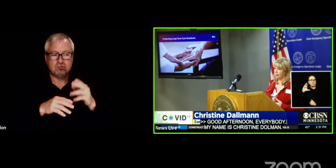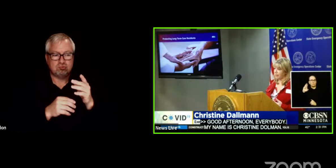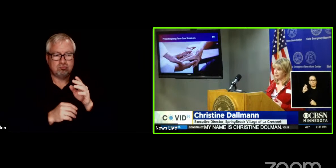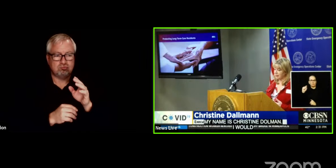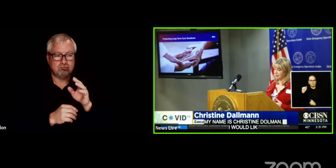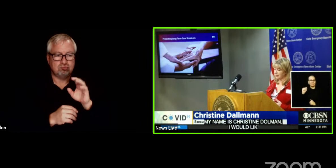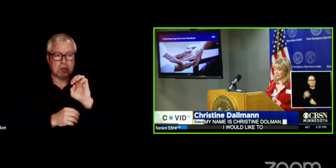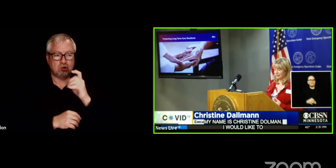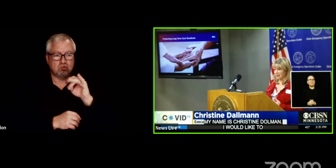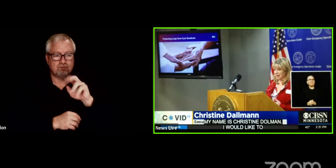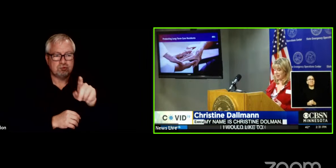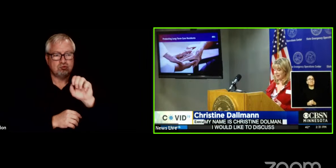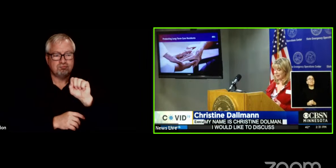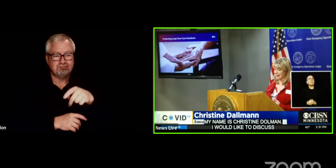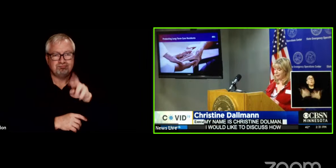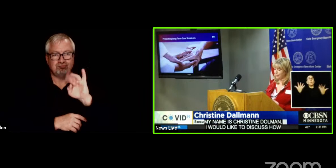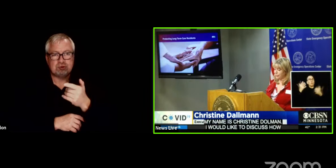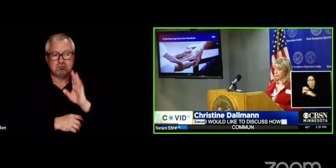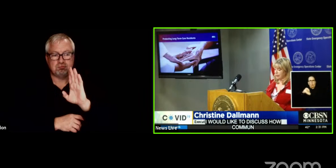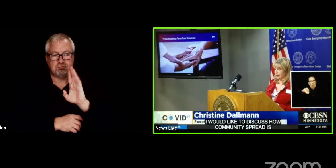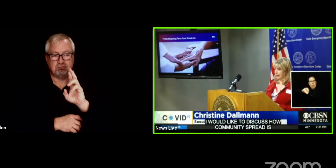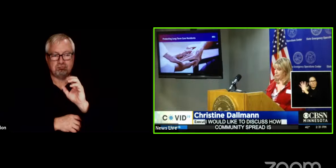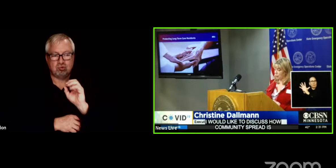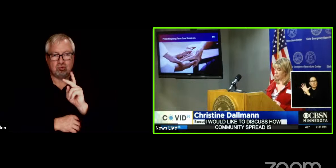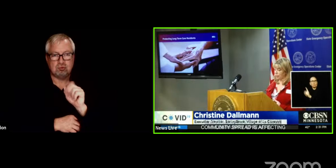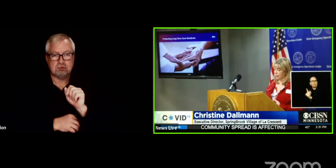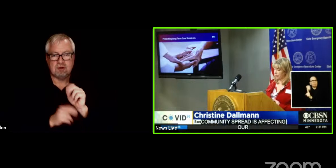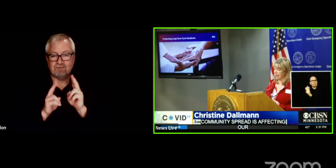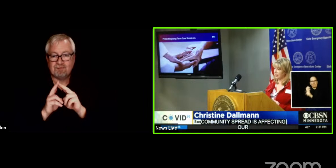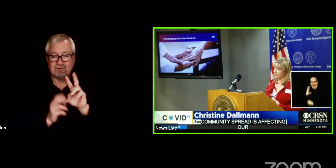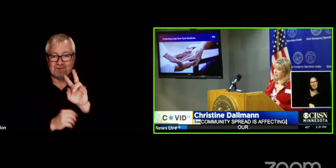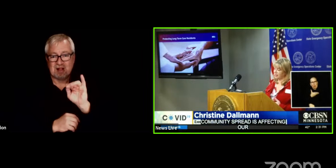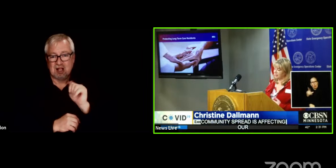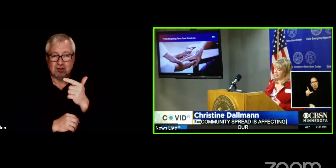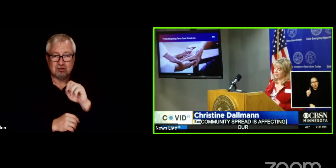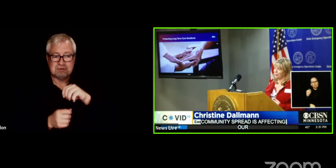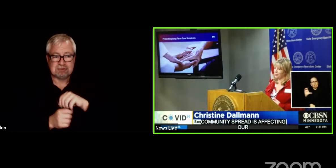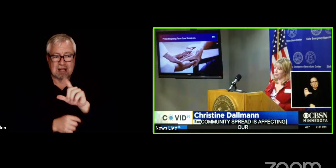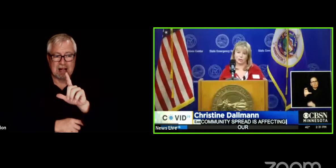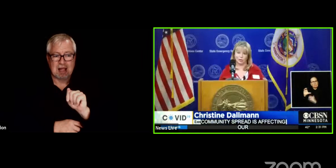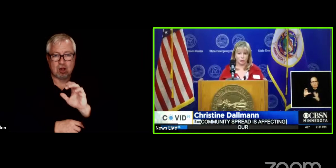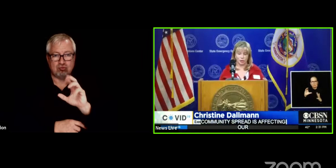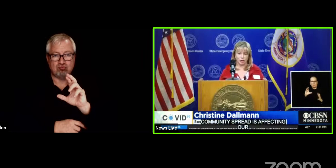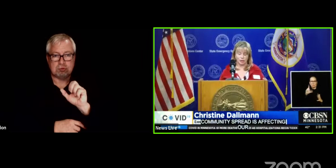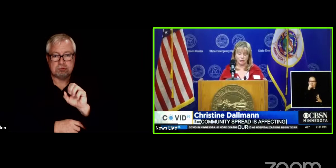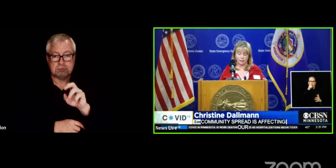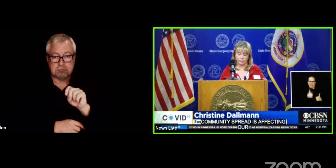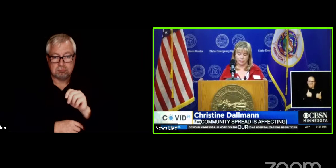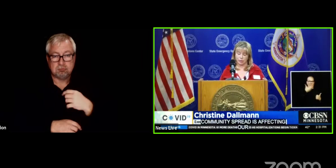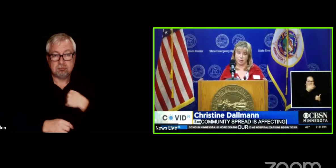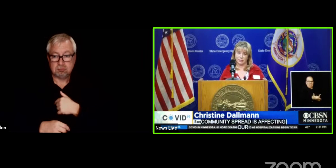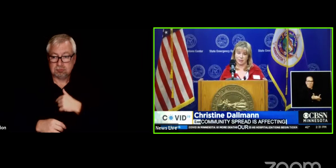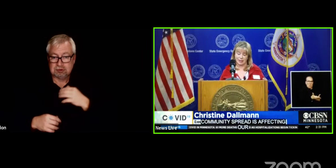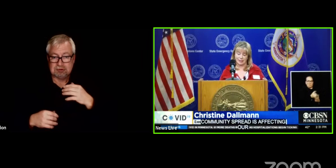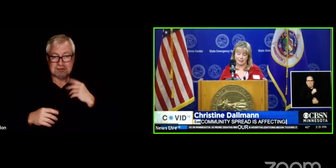OUR RESIDENTS, FAMILIES AND STAFF. WE'RE LOCATED IN LA CRESENT, MINNESOTA, WITH US JUST ACROSS THE RIVER FROM LA CROSSE, WISCONSIN.